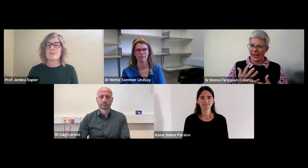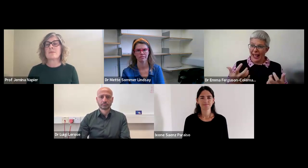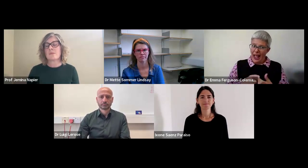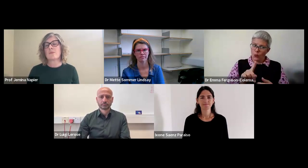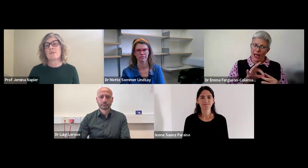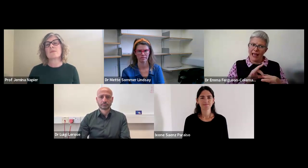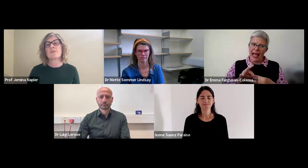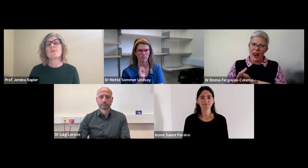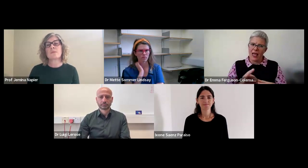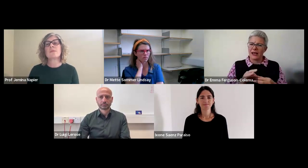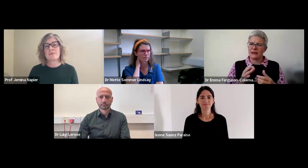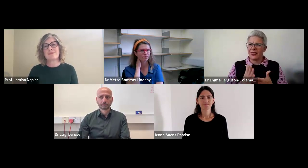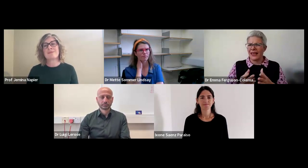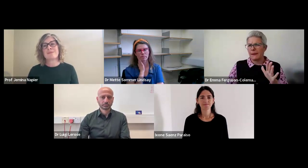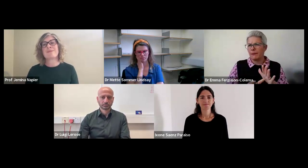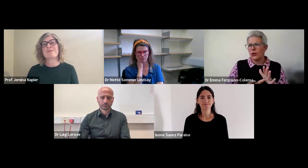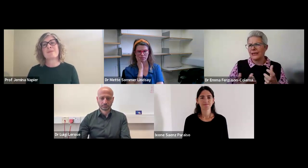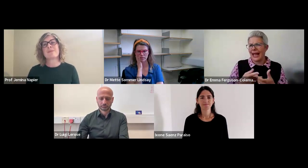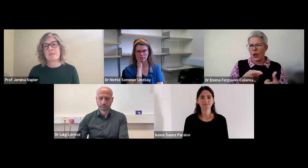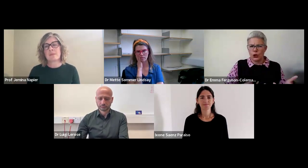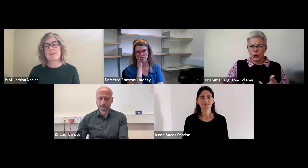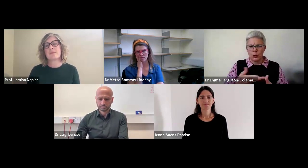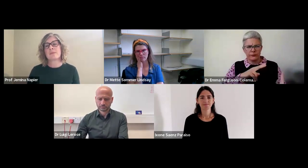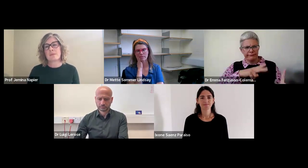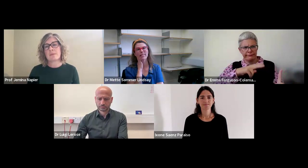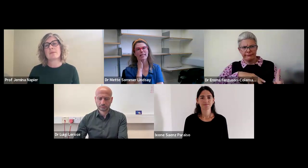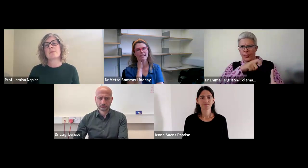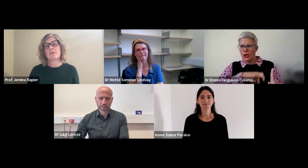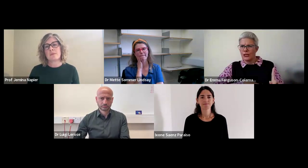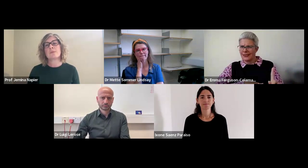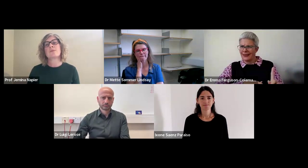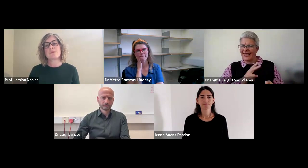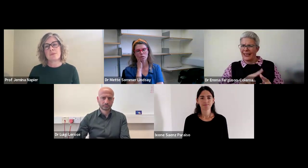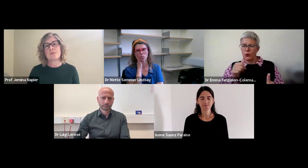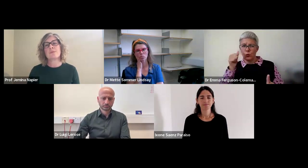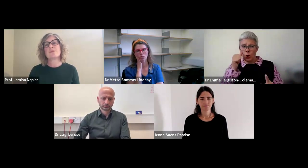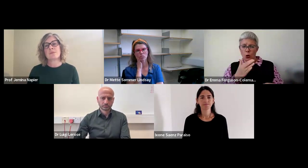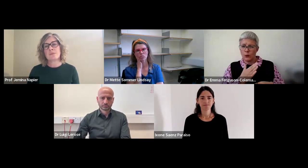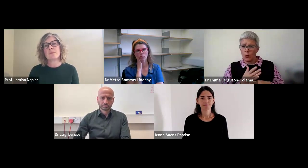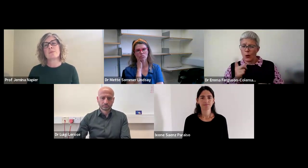We all have our own unique journeys and it's about those allies and how they assess us as